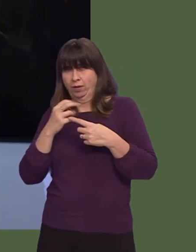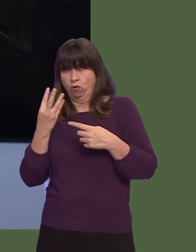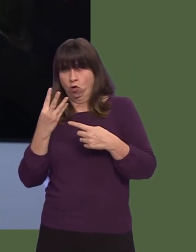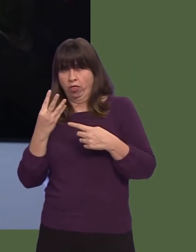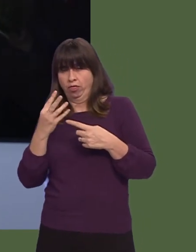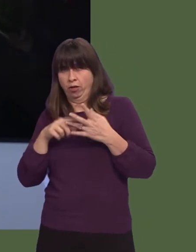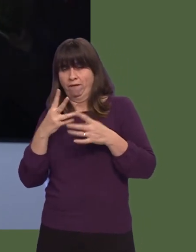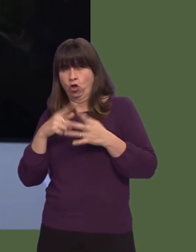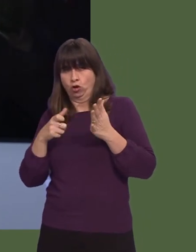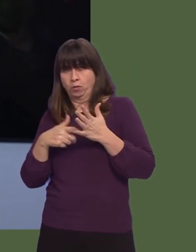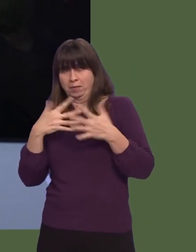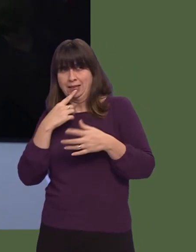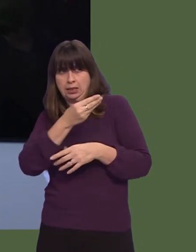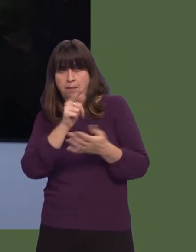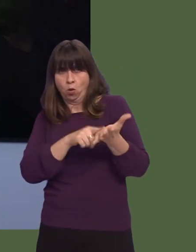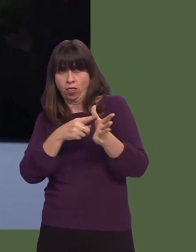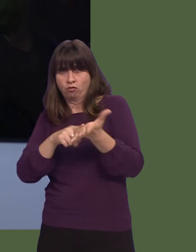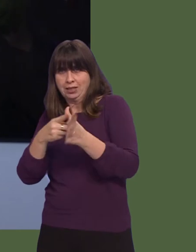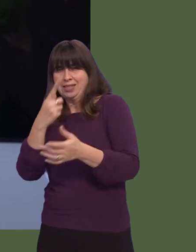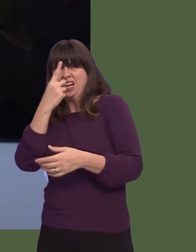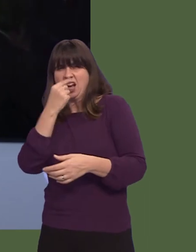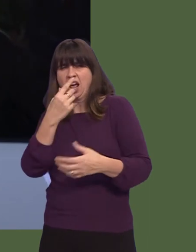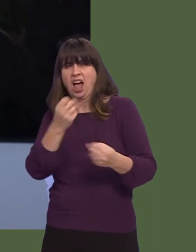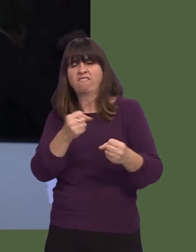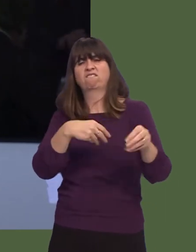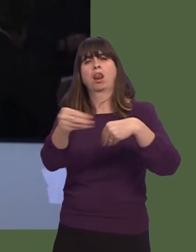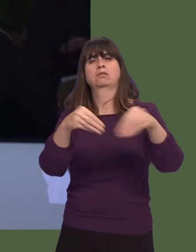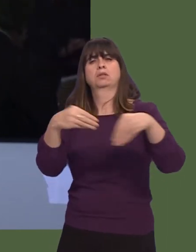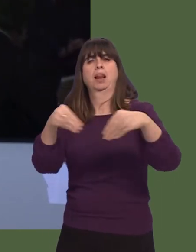revealed that seven local authorities would be given 100 per cent spending flexibiliity,